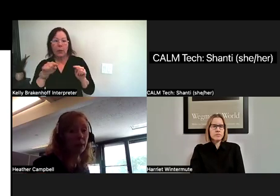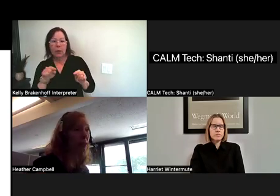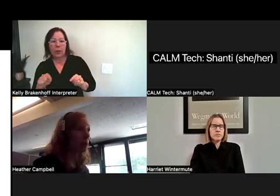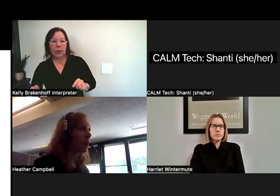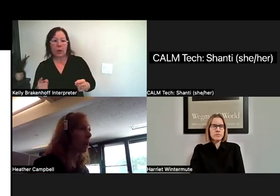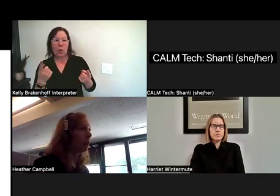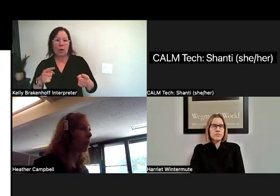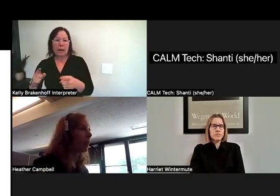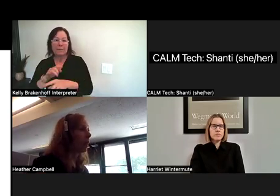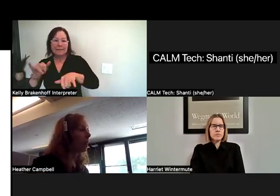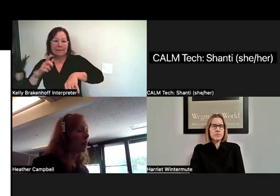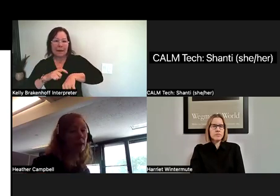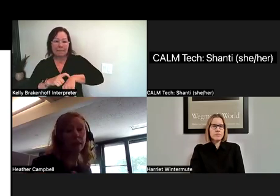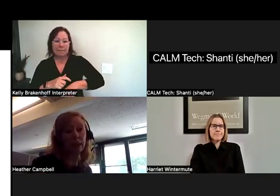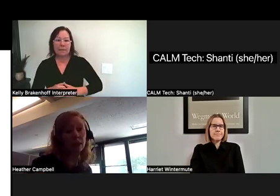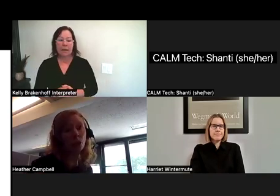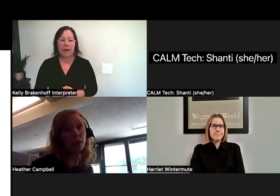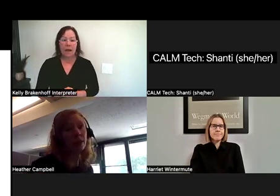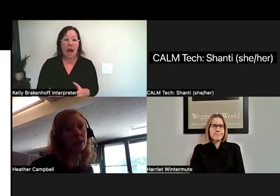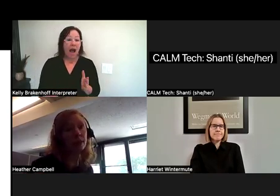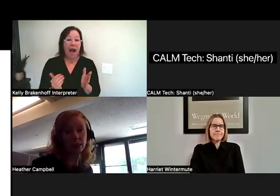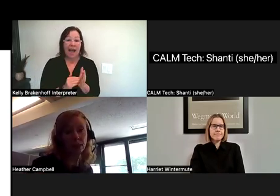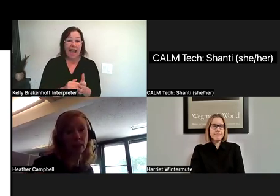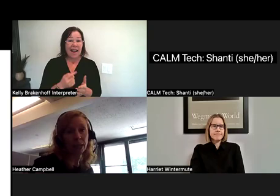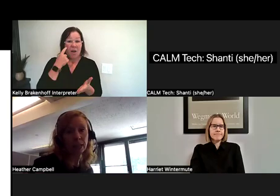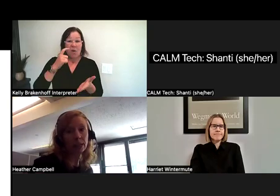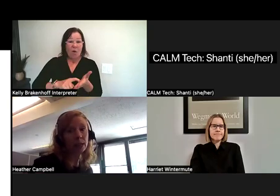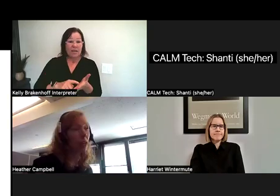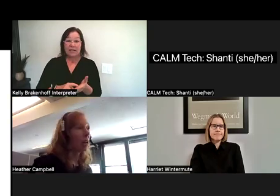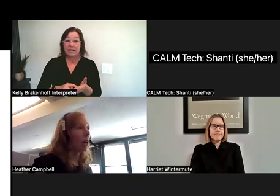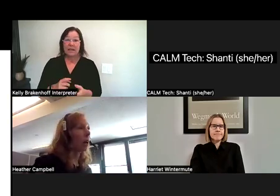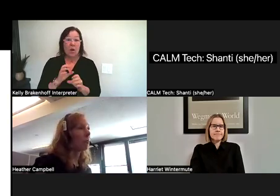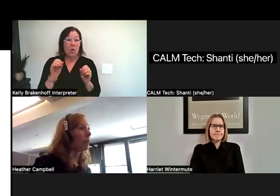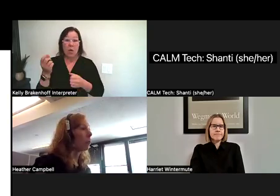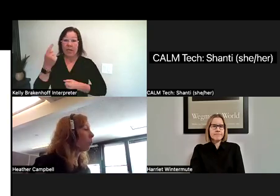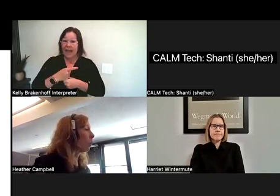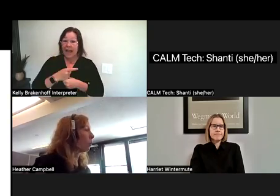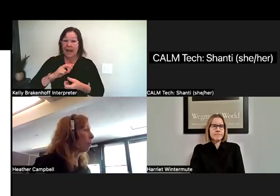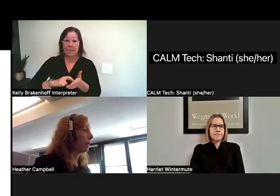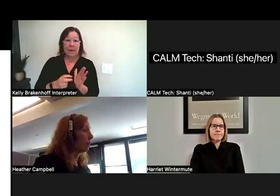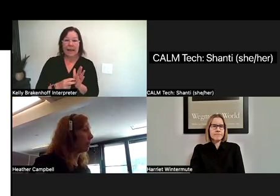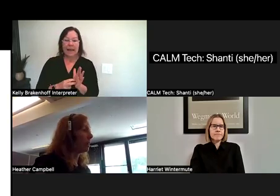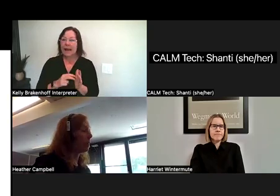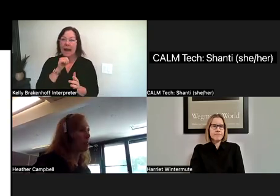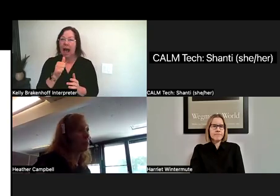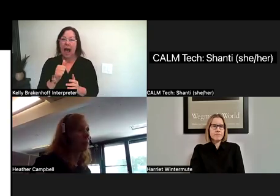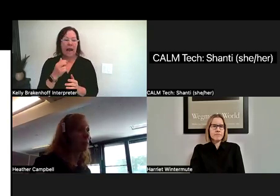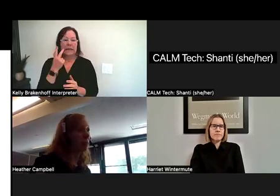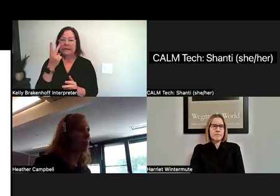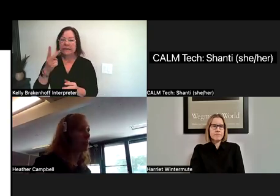at the same time. And notice that anything that doesn't have dates won't appear in this